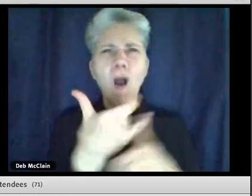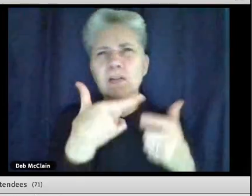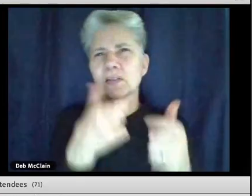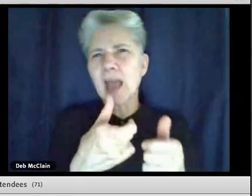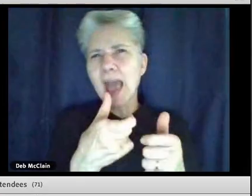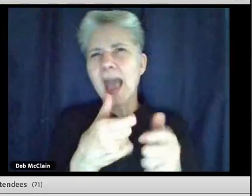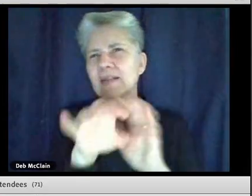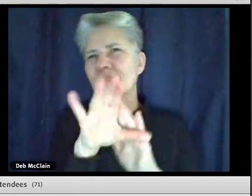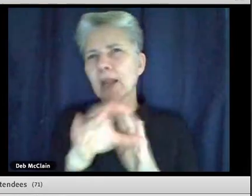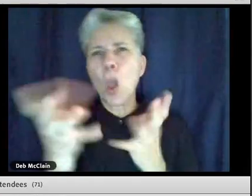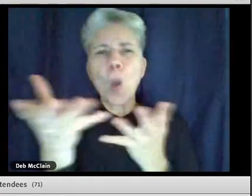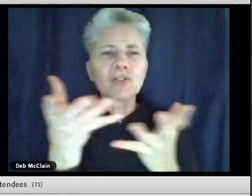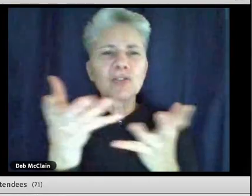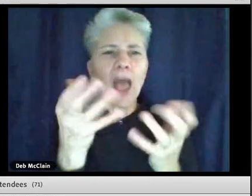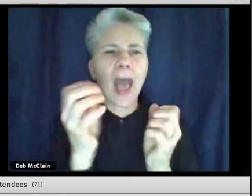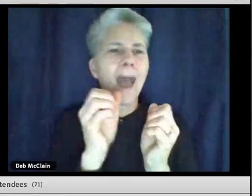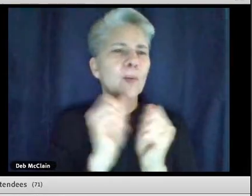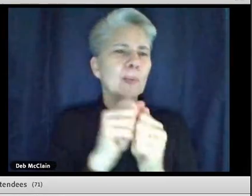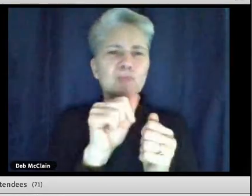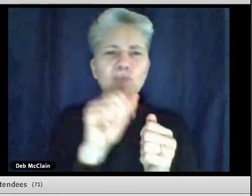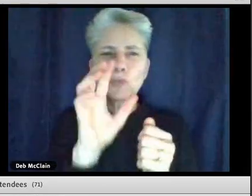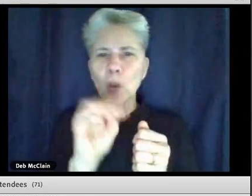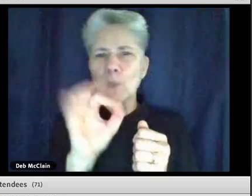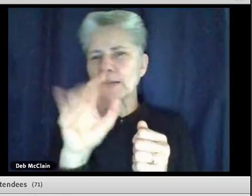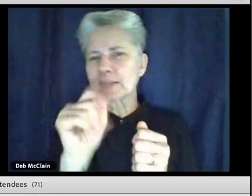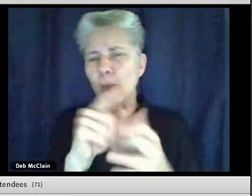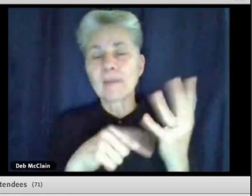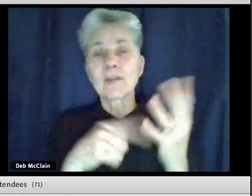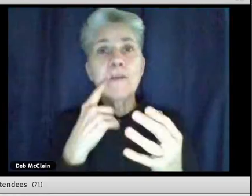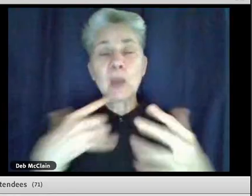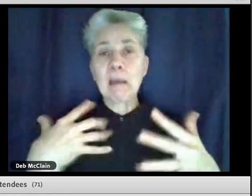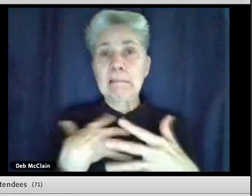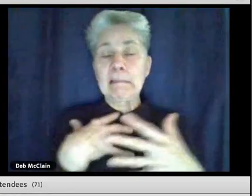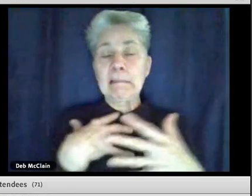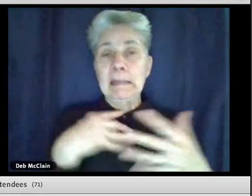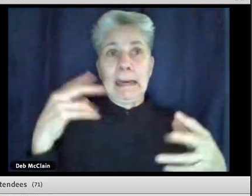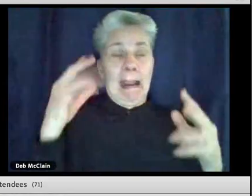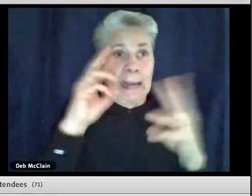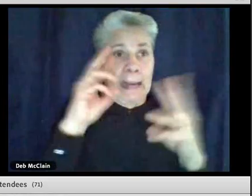So if you're alone, you know, call, text, video chat with a friend or family member.